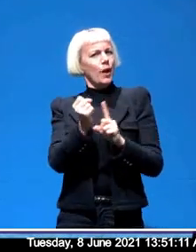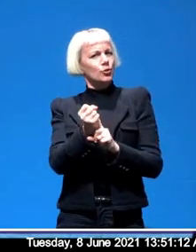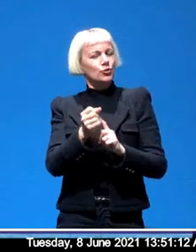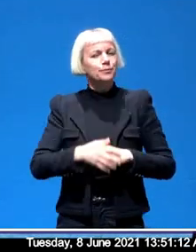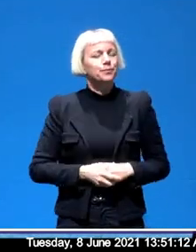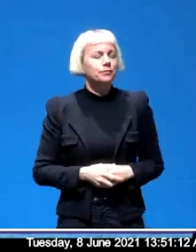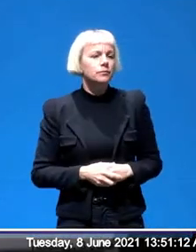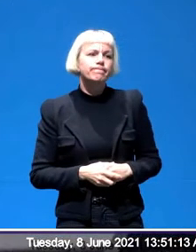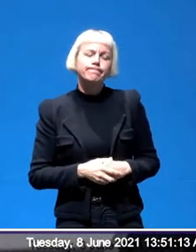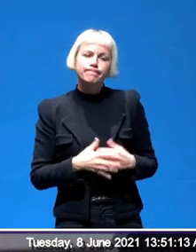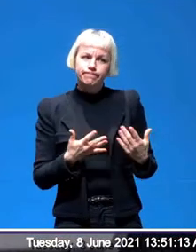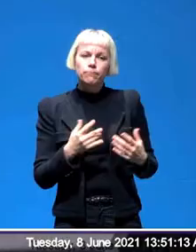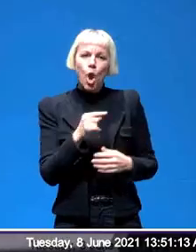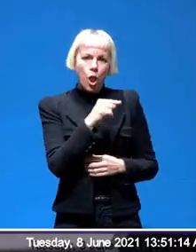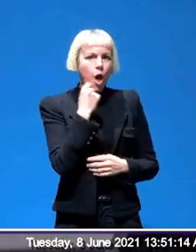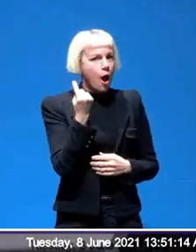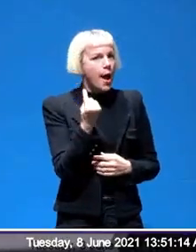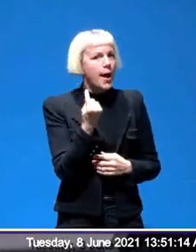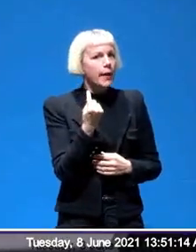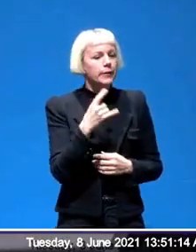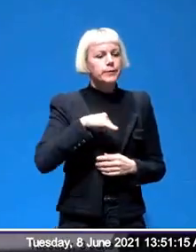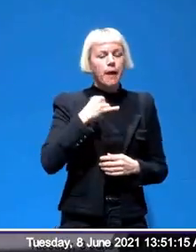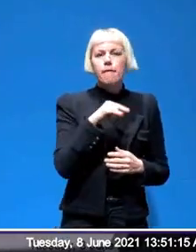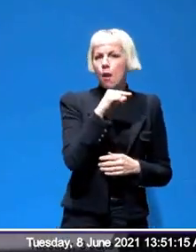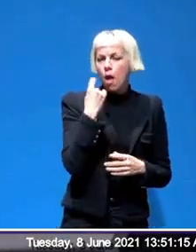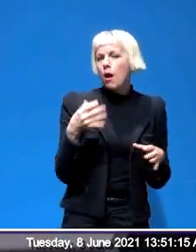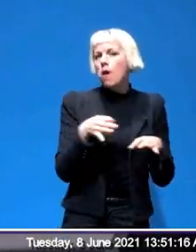The lies told to the family by the staff involved and the